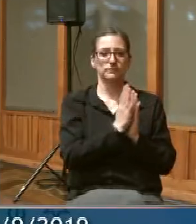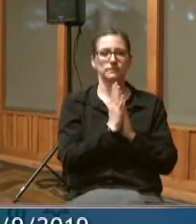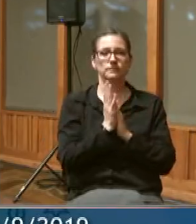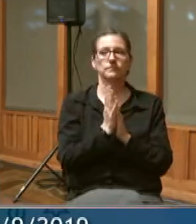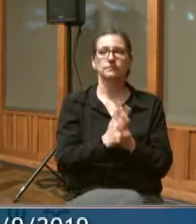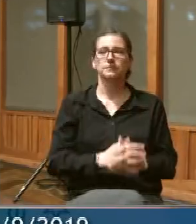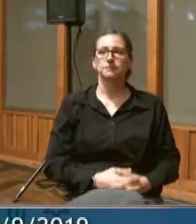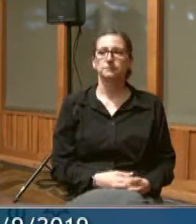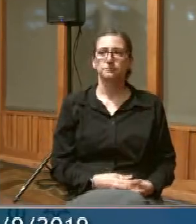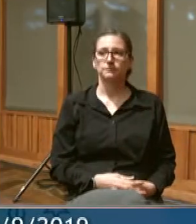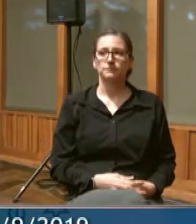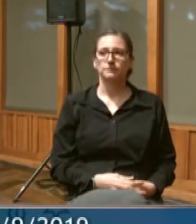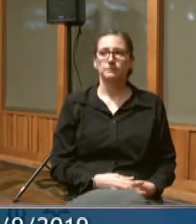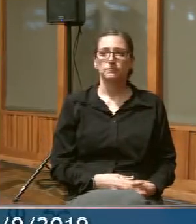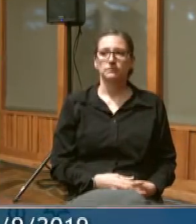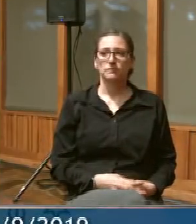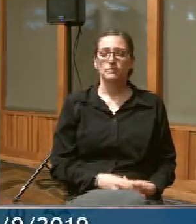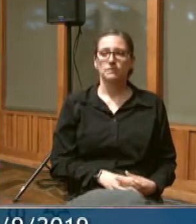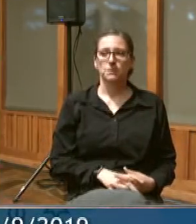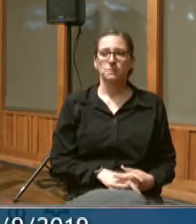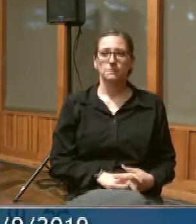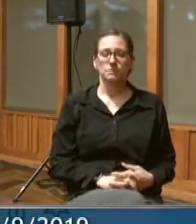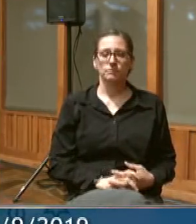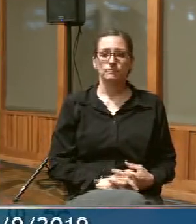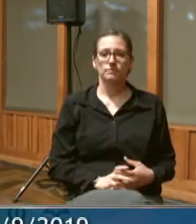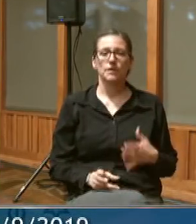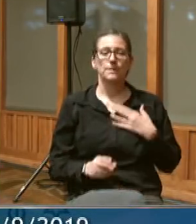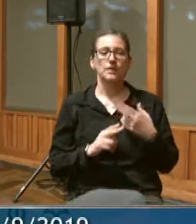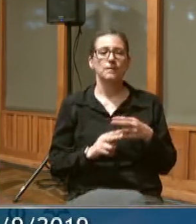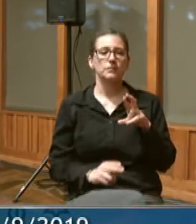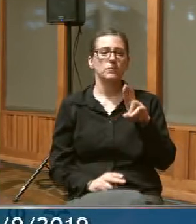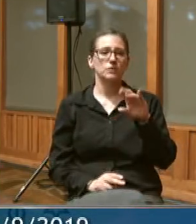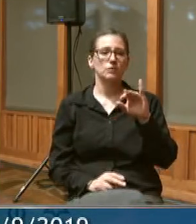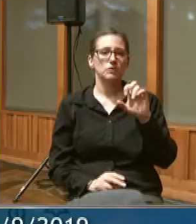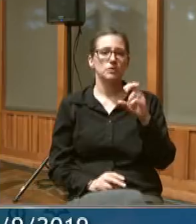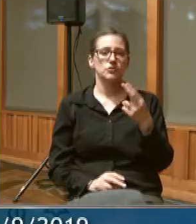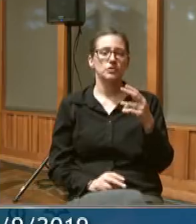I FRANKLY DON'T WANT TO SEE IT GO THERE.